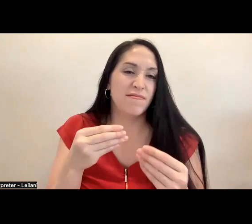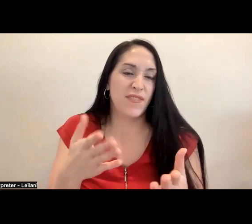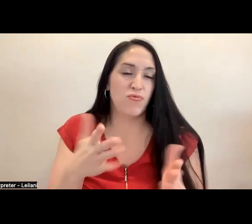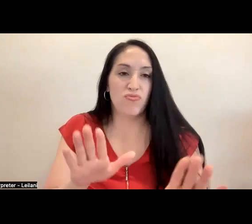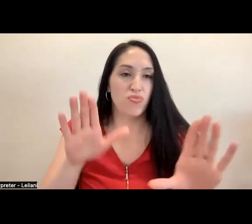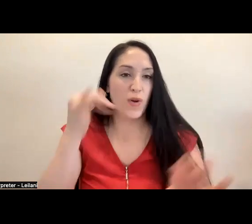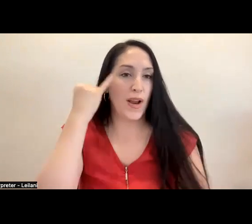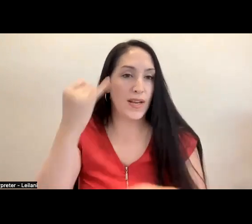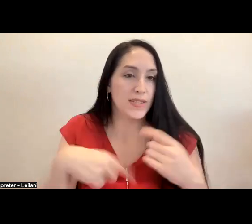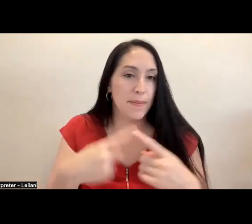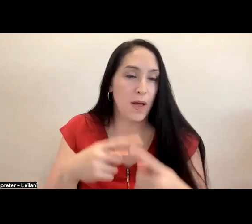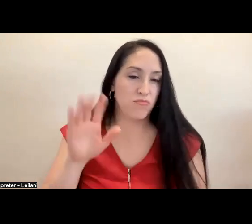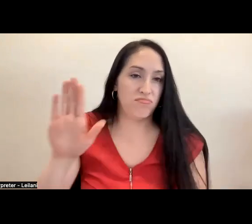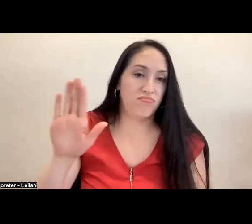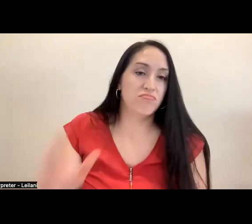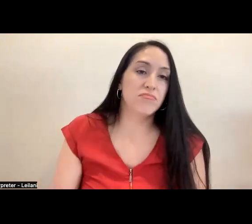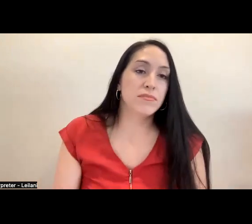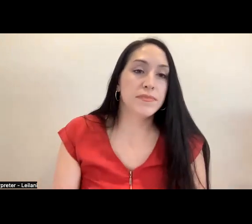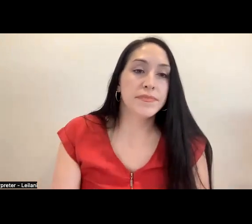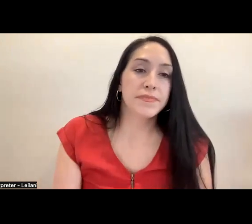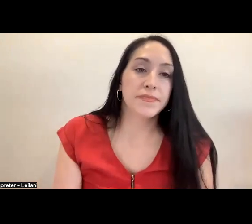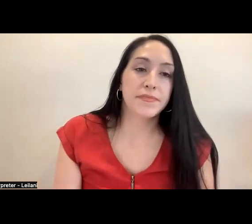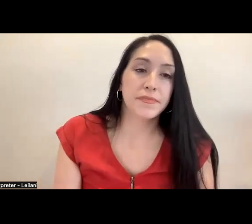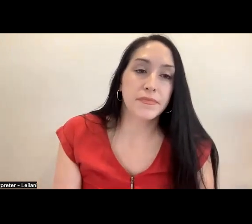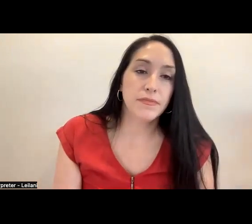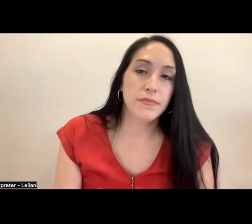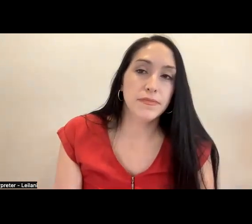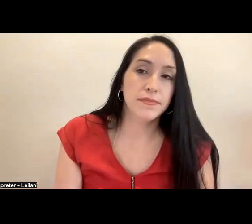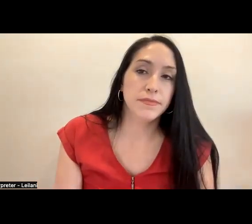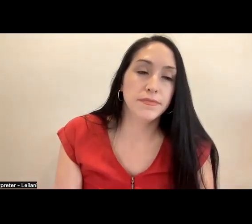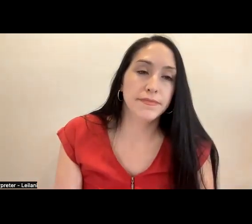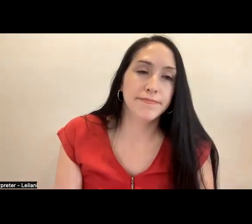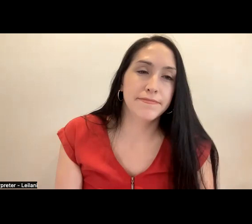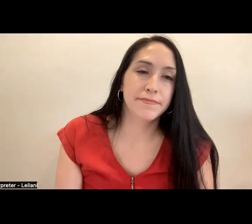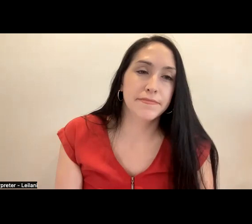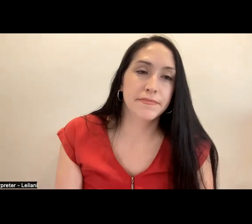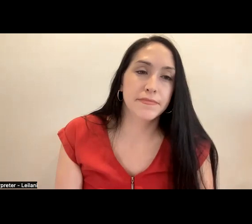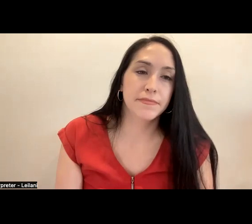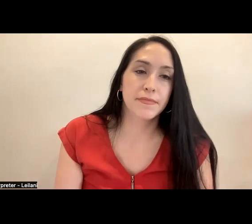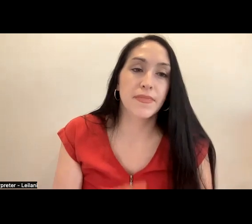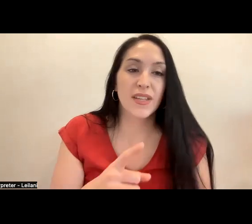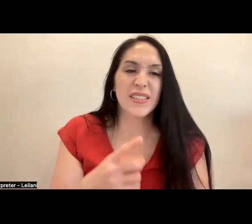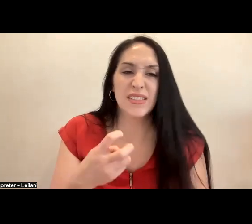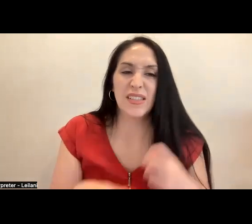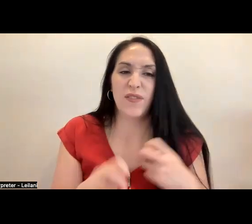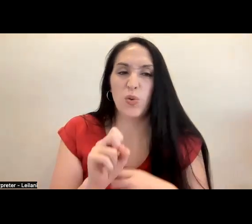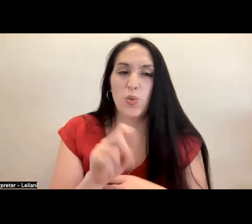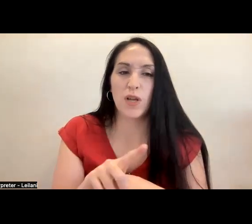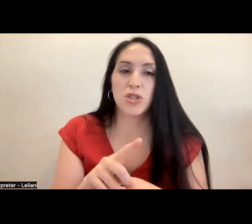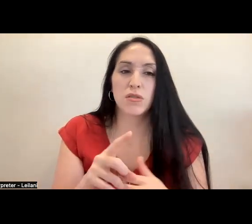12:00:56 This is, a this is difficult question here, because I get this quite frequently, knowing that, you know. 12:01:00 In some of the retirement areas.